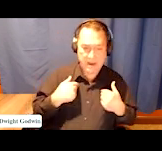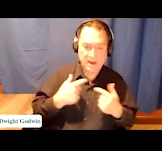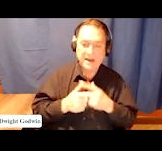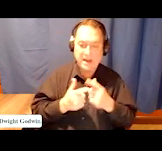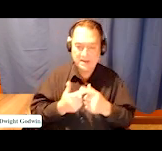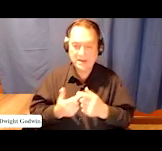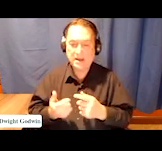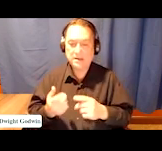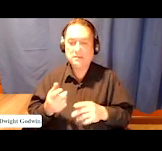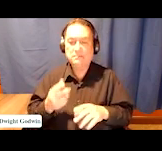in the Connecticut region.